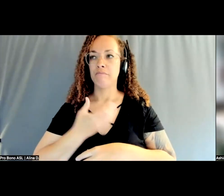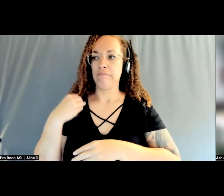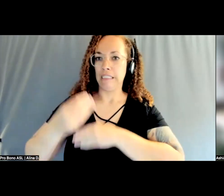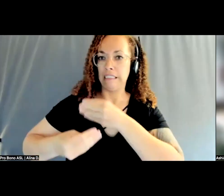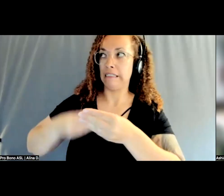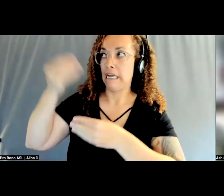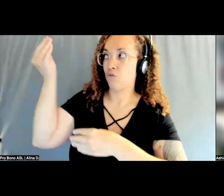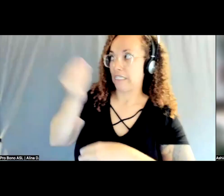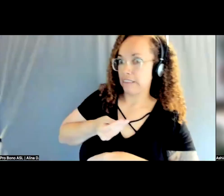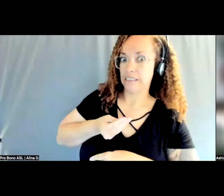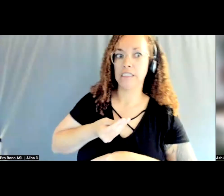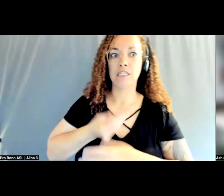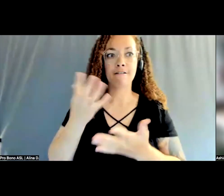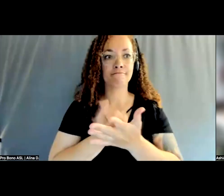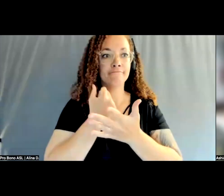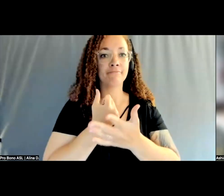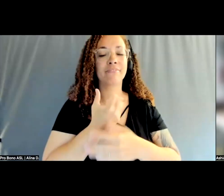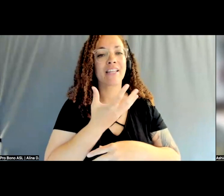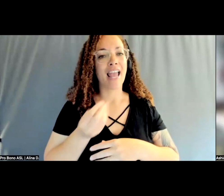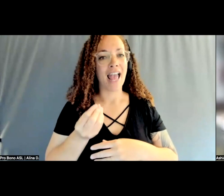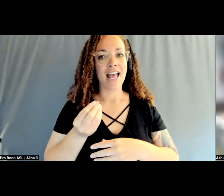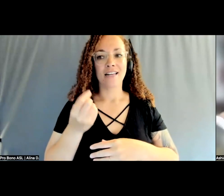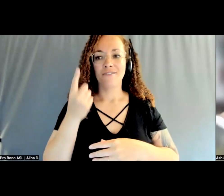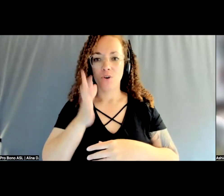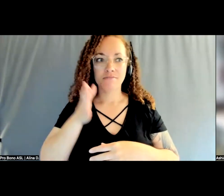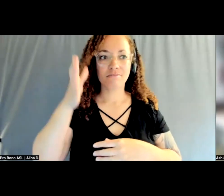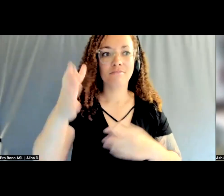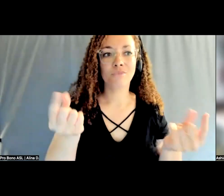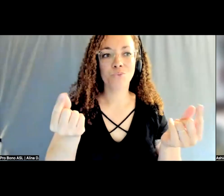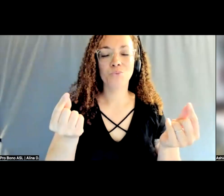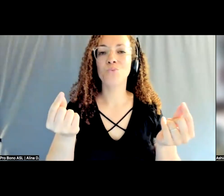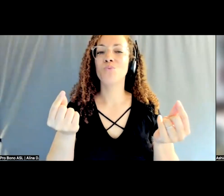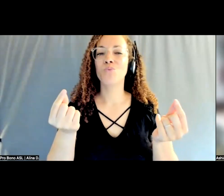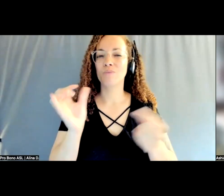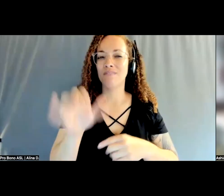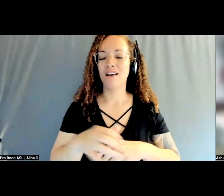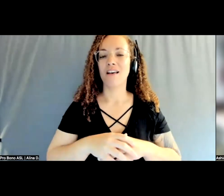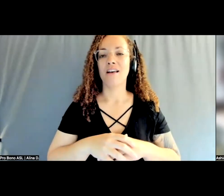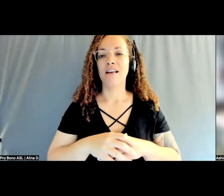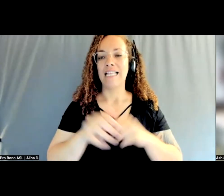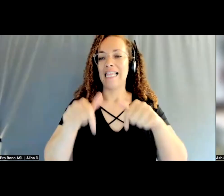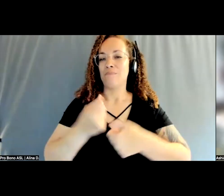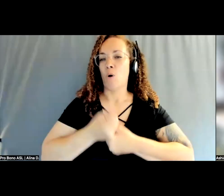calling into existence. So, this next poem is a little bit more about inheritance and migration